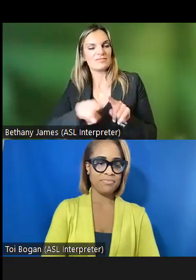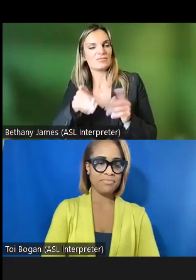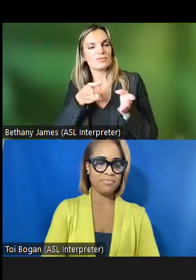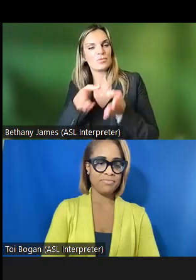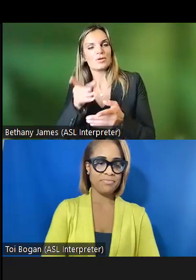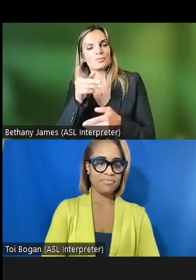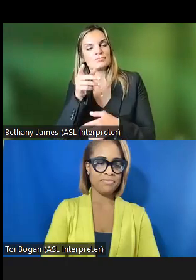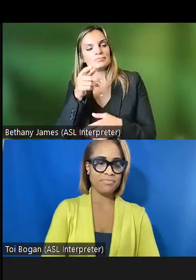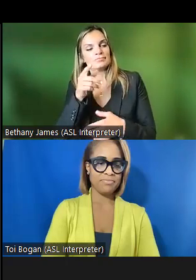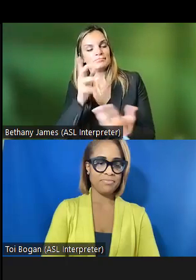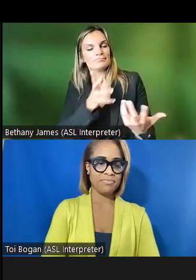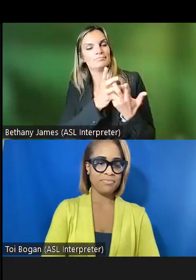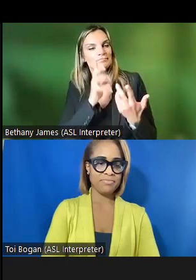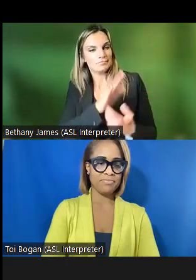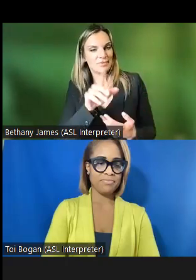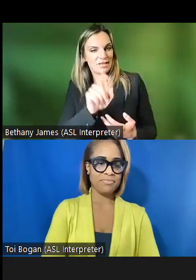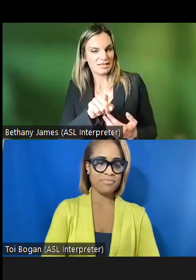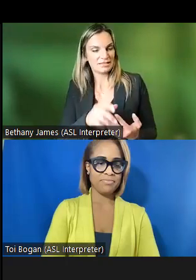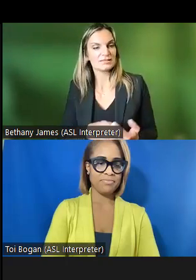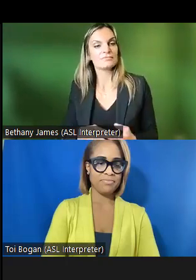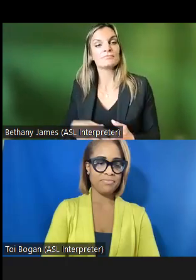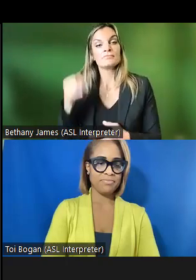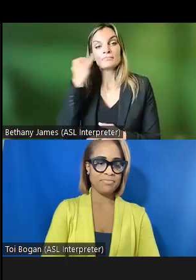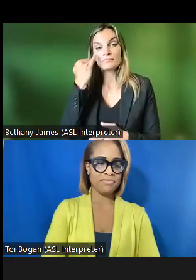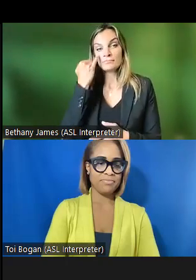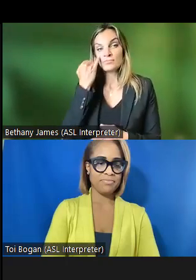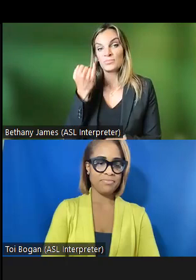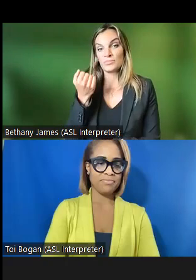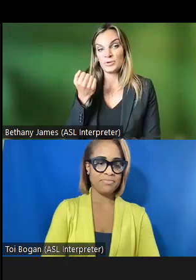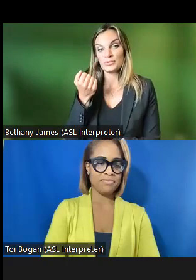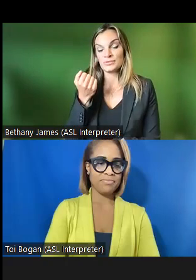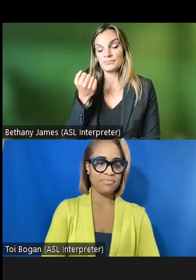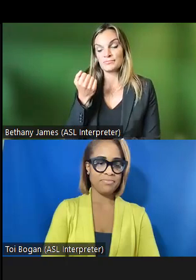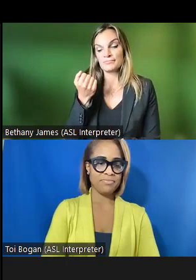You don't have to provide an accommodation or modification, or we don't have to, where